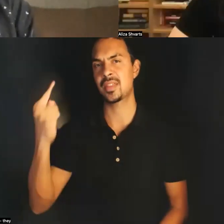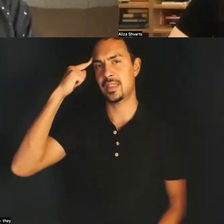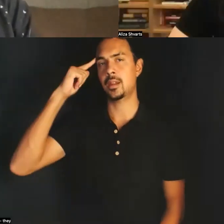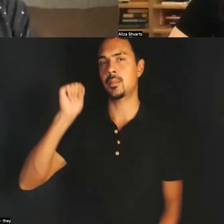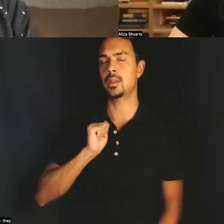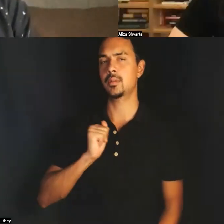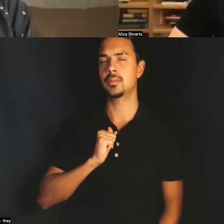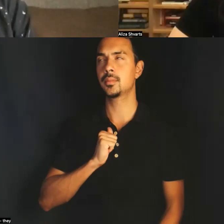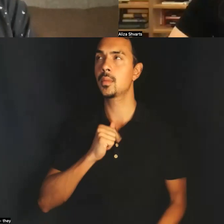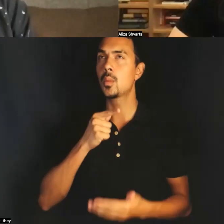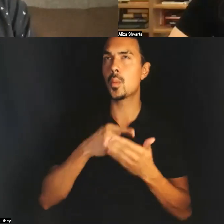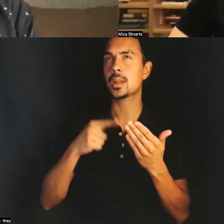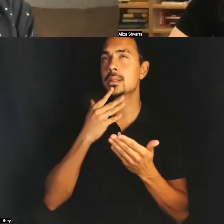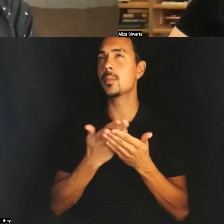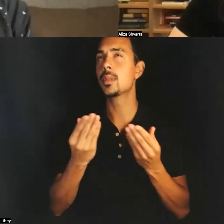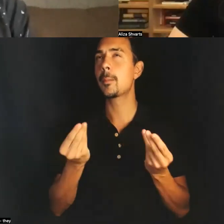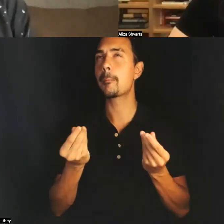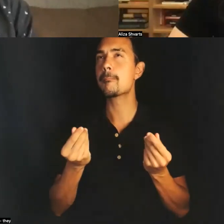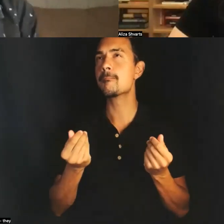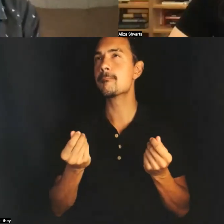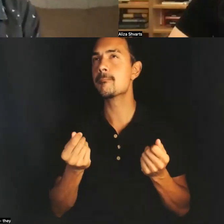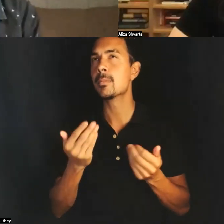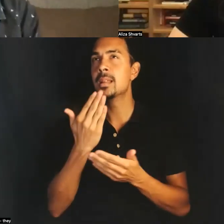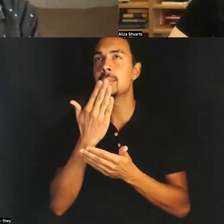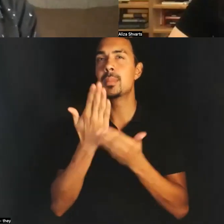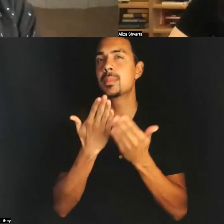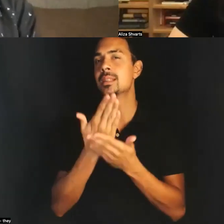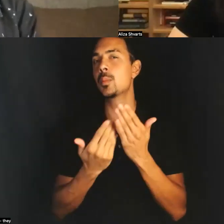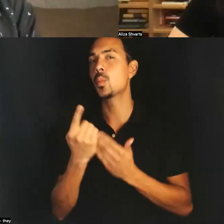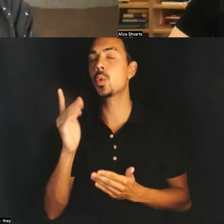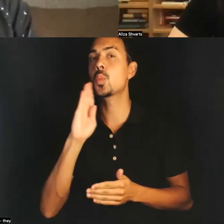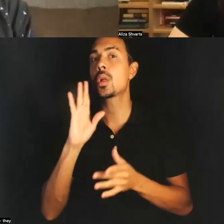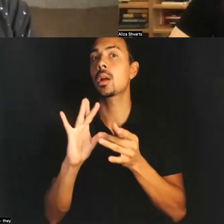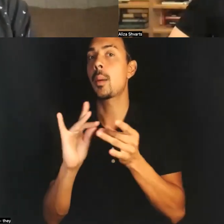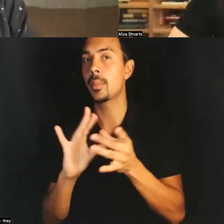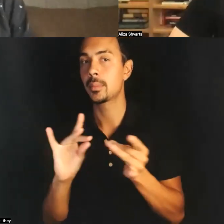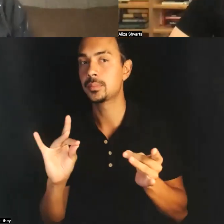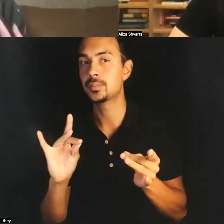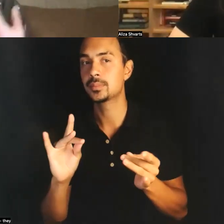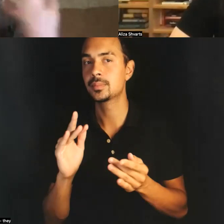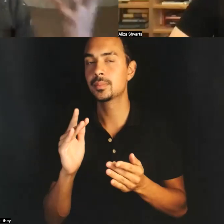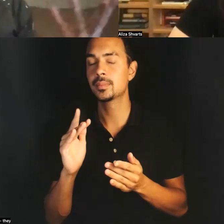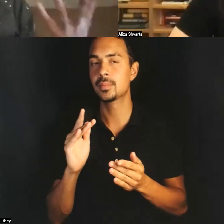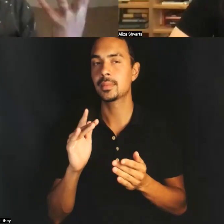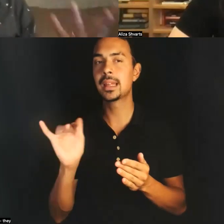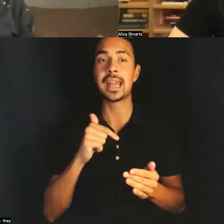way of doing it is that I usually think to myself OK, what would be something that you know, something